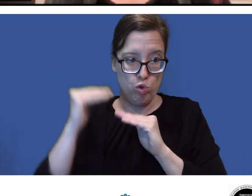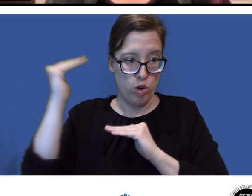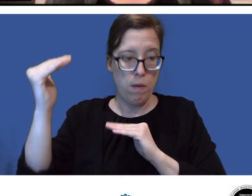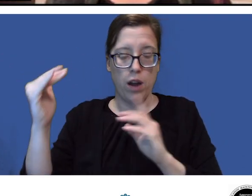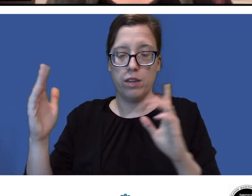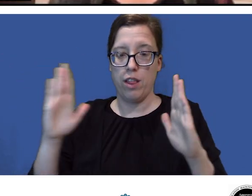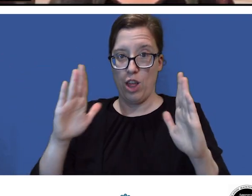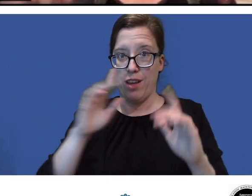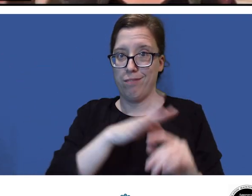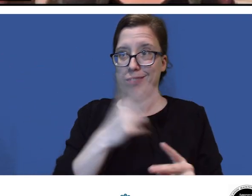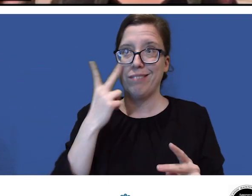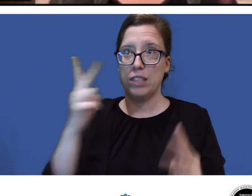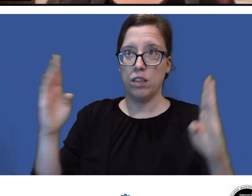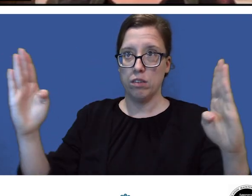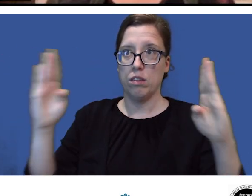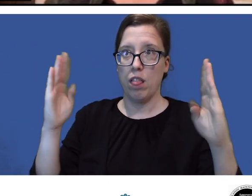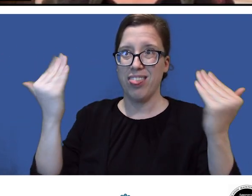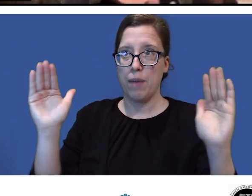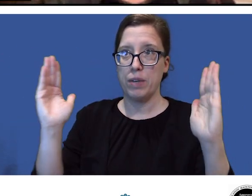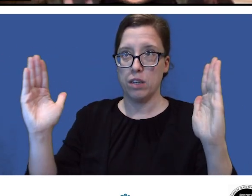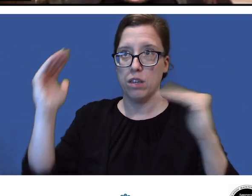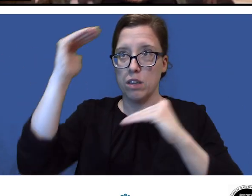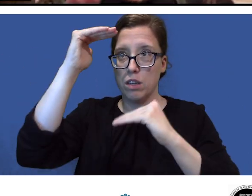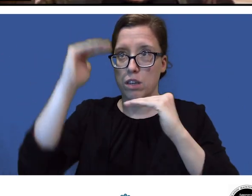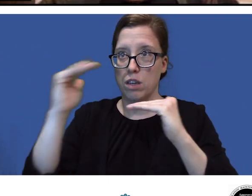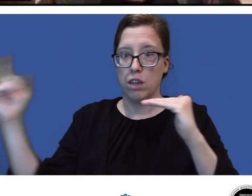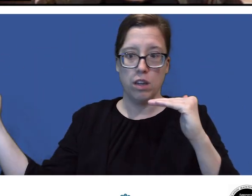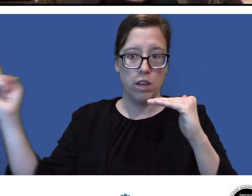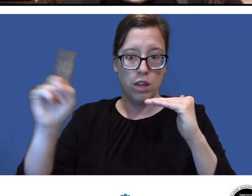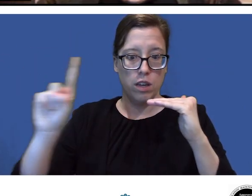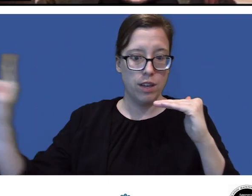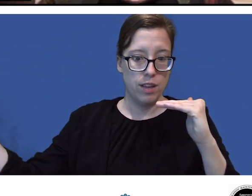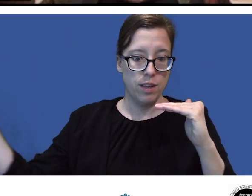They might not hear the sounds that go along with running feet,